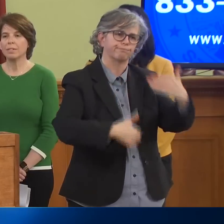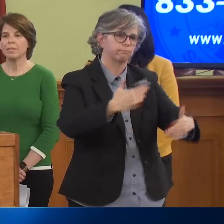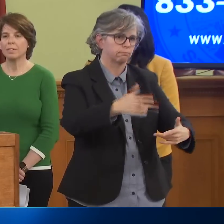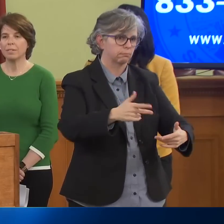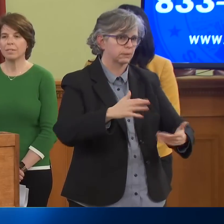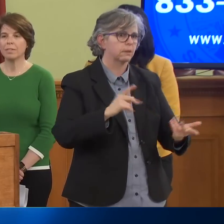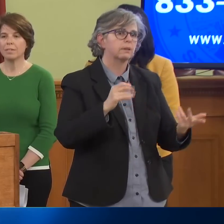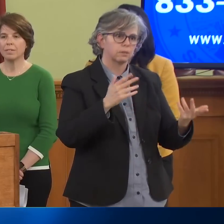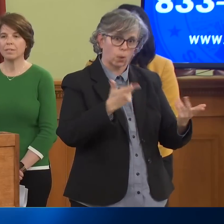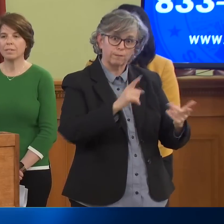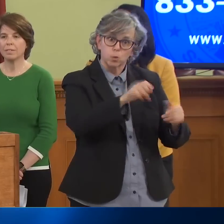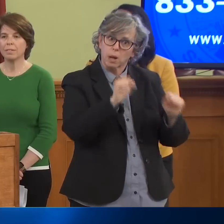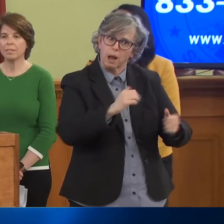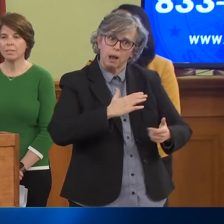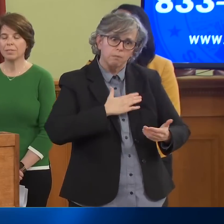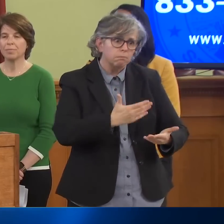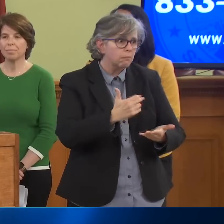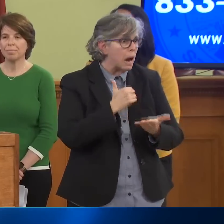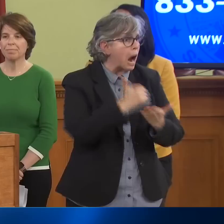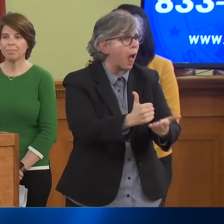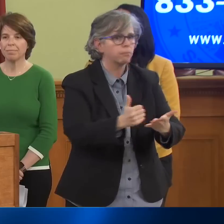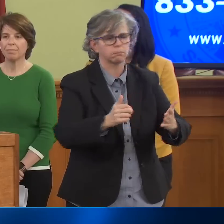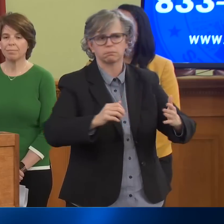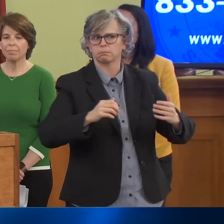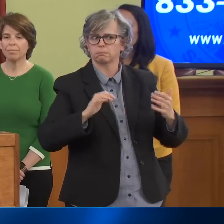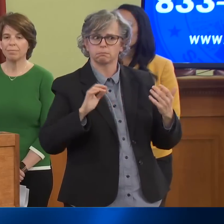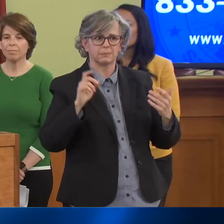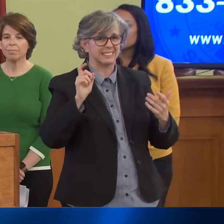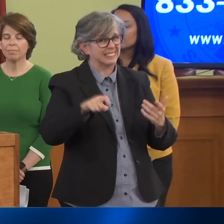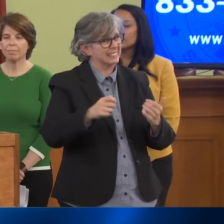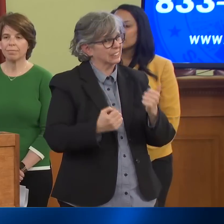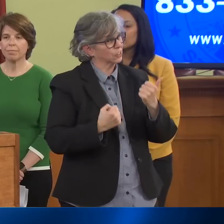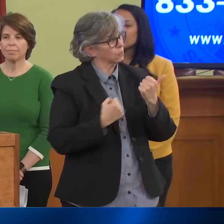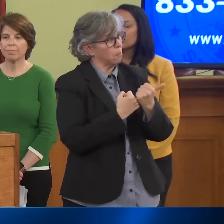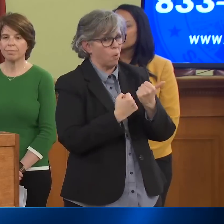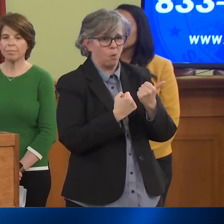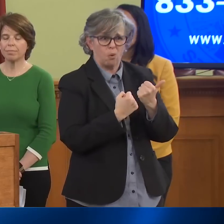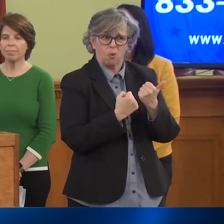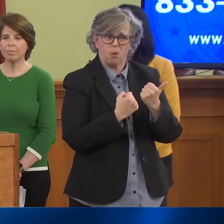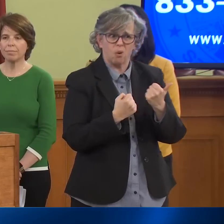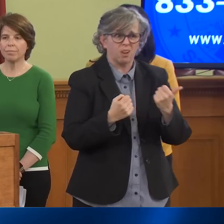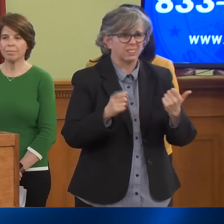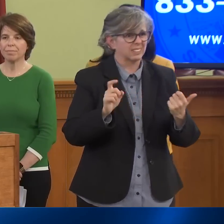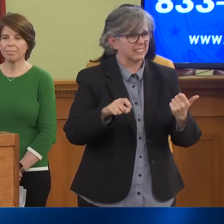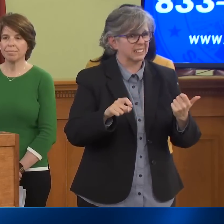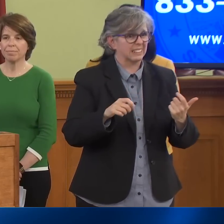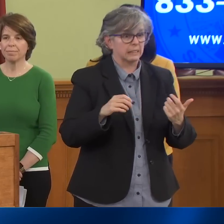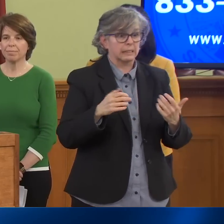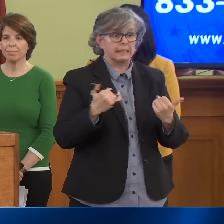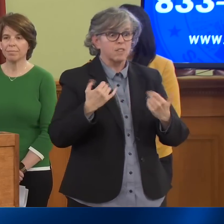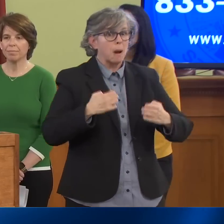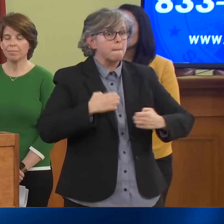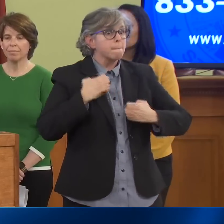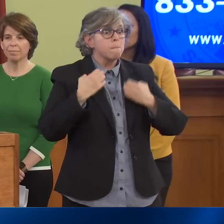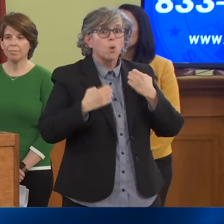THIS IS NOT GOING TO END OVERNIGHT SO PEOPLE HAVE TO UNDERSTAND THAT. AS THEY LOOK AT HOW THEY ARE